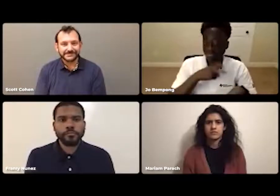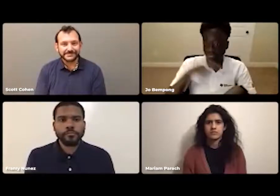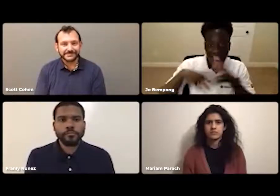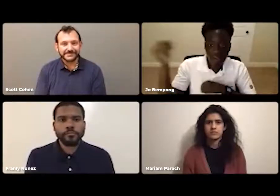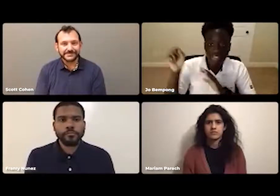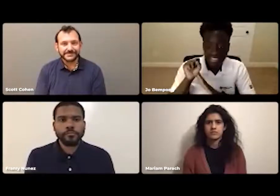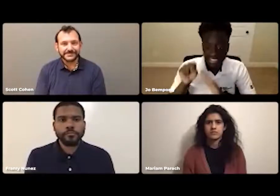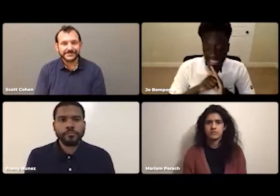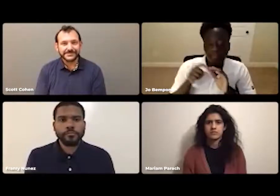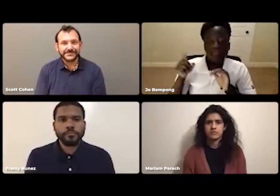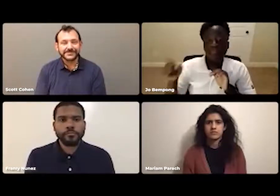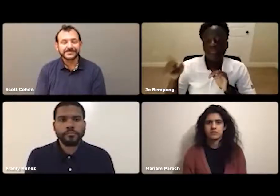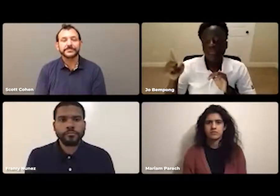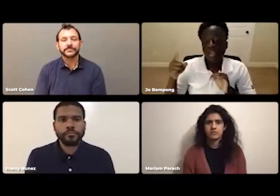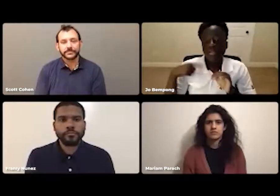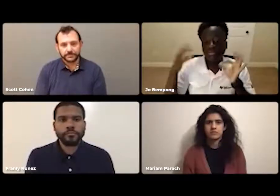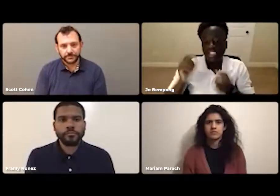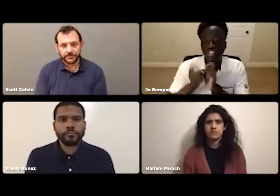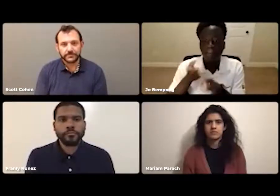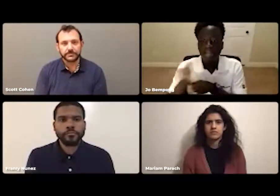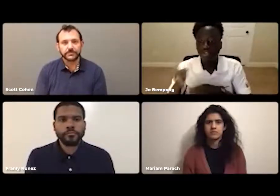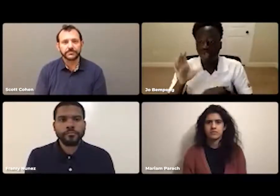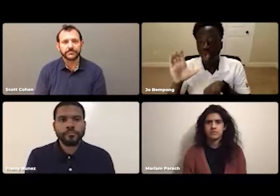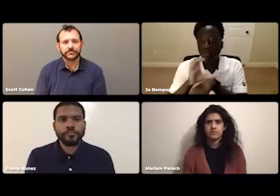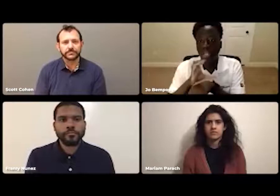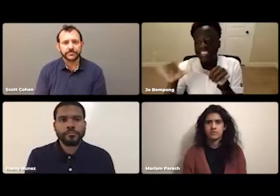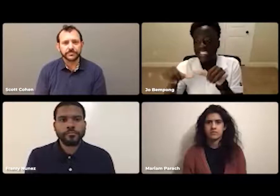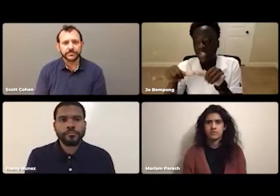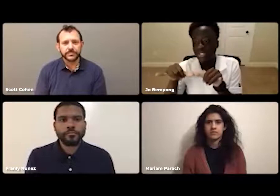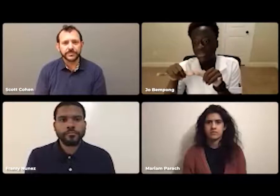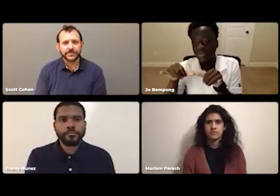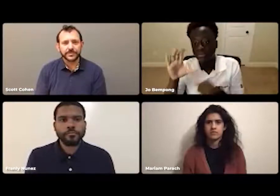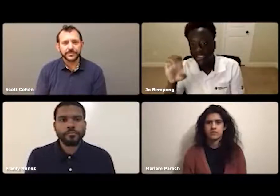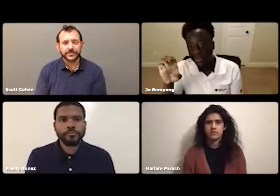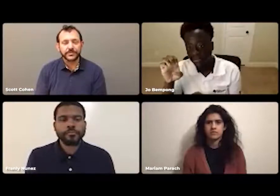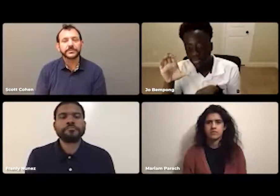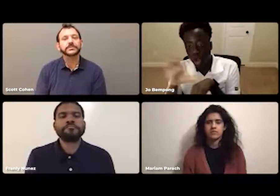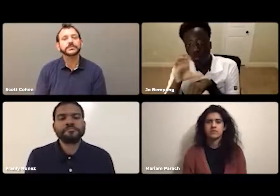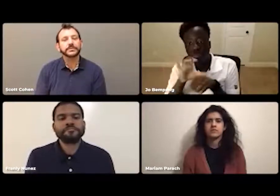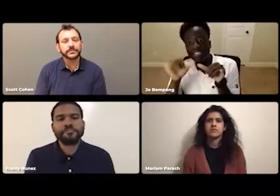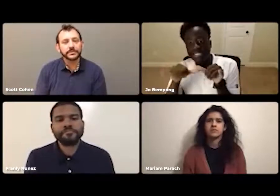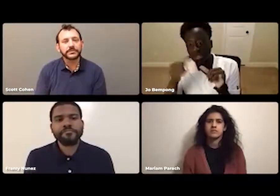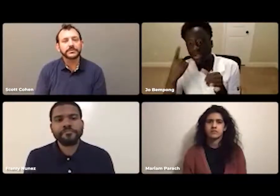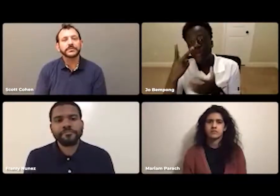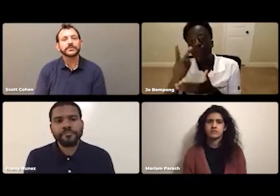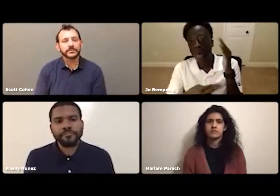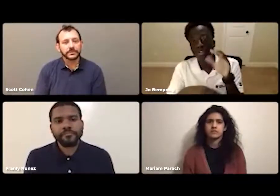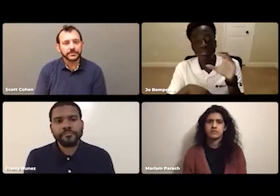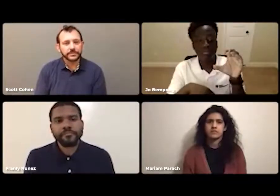But I reapplied to RIT, got in, went there and changed my degree to Computer Science.